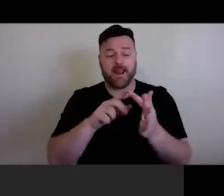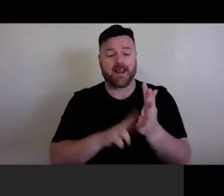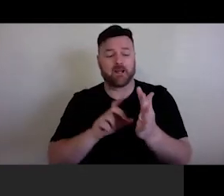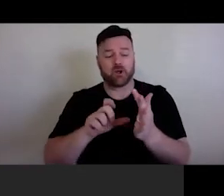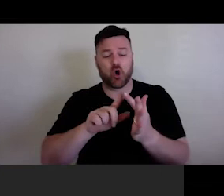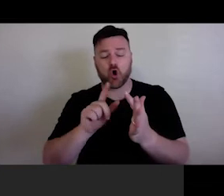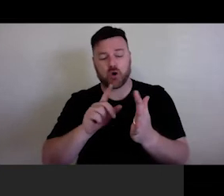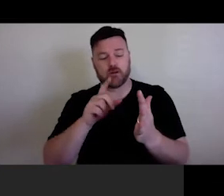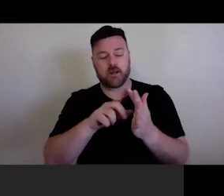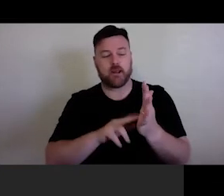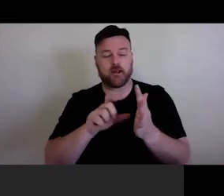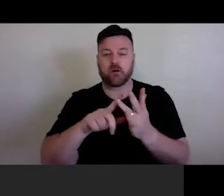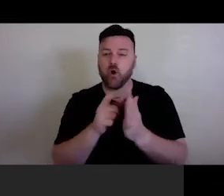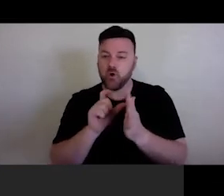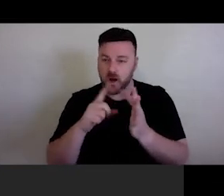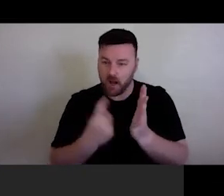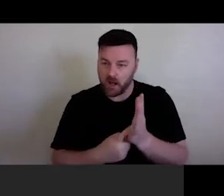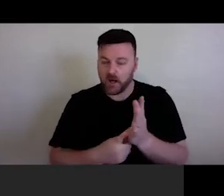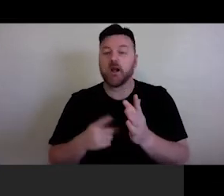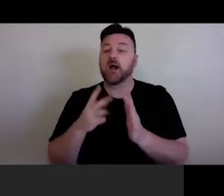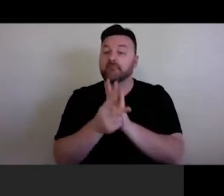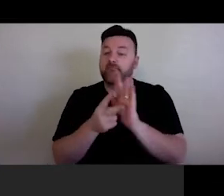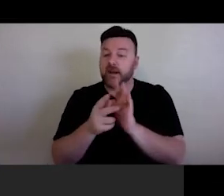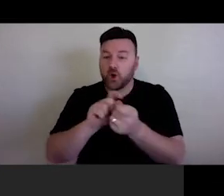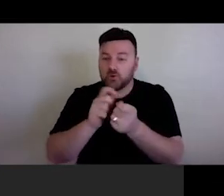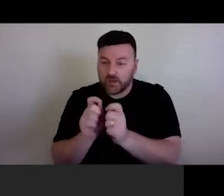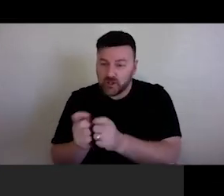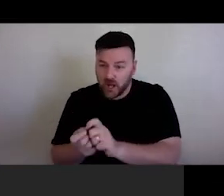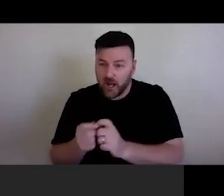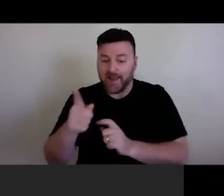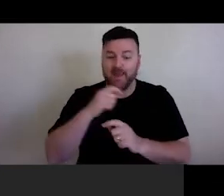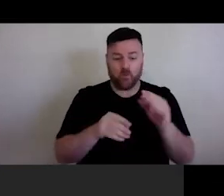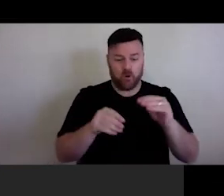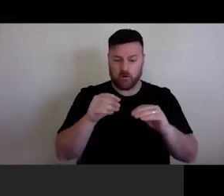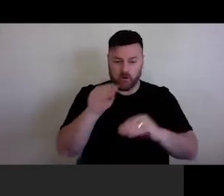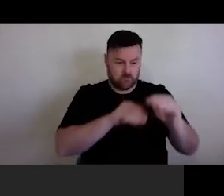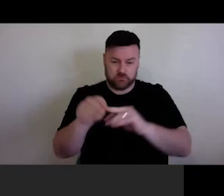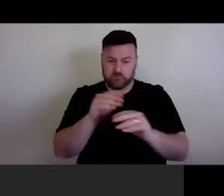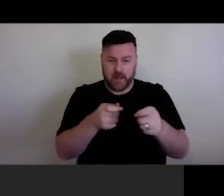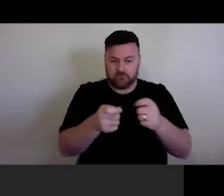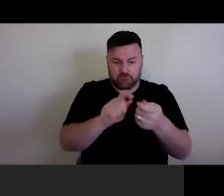piece of hardware that's actually going to process all of the video and put it out online. So what we recommend is to make sure we got a